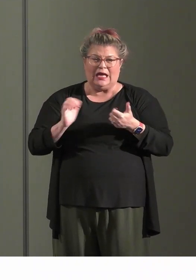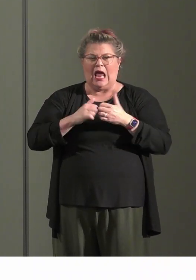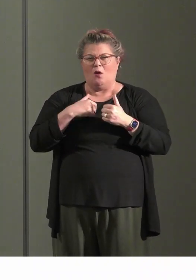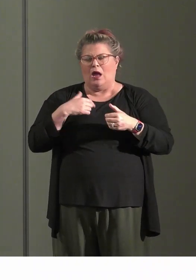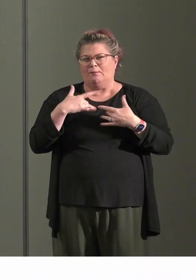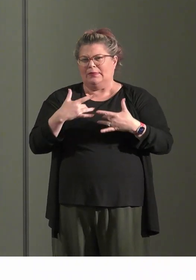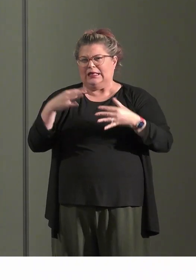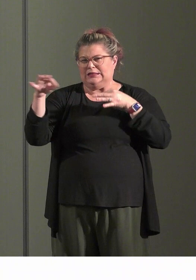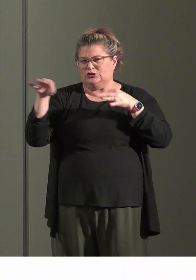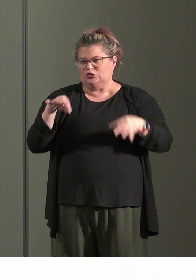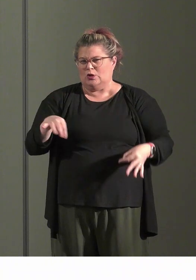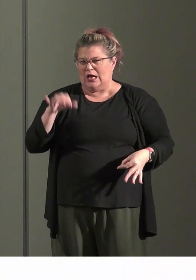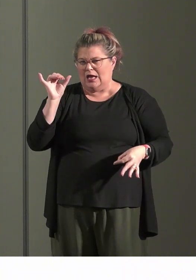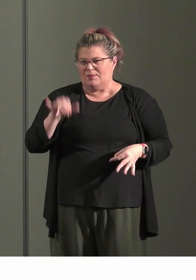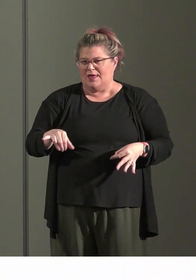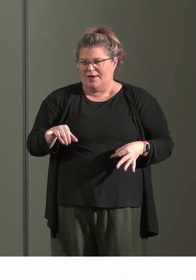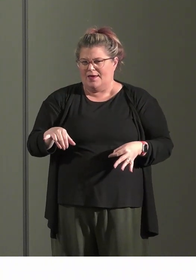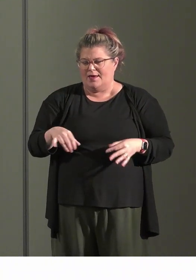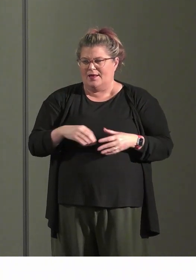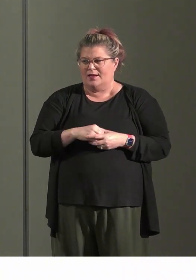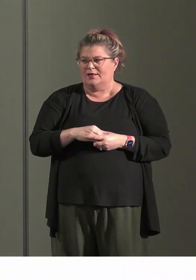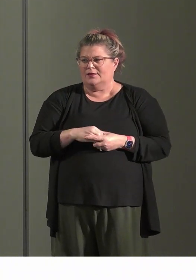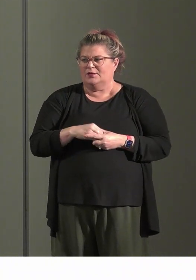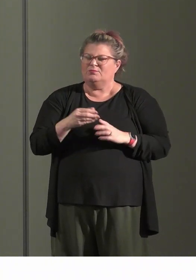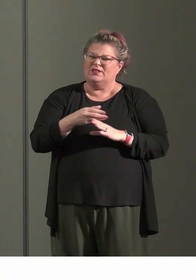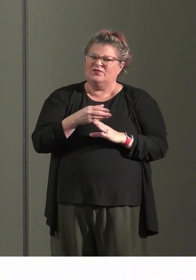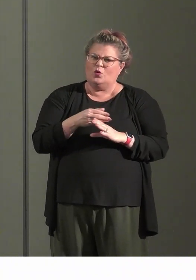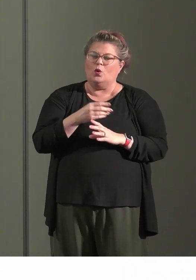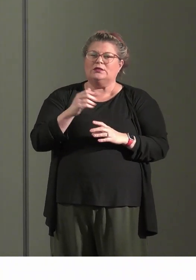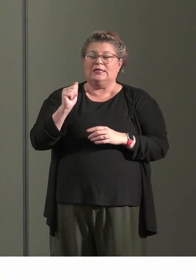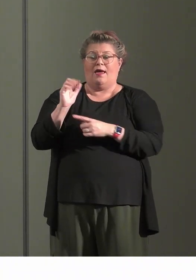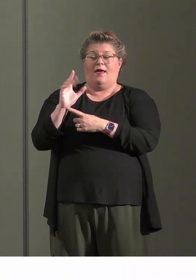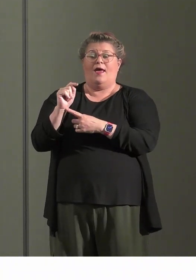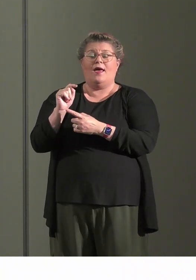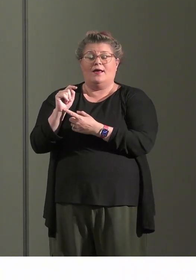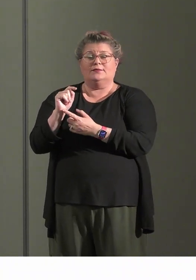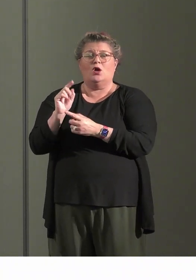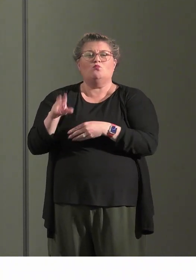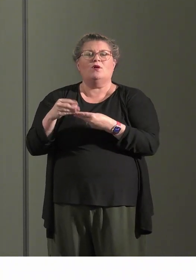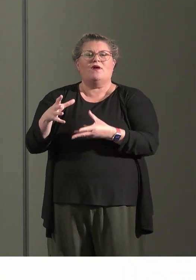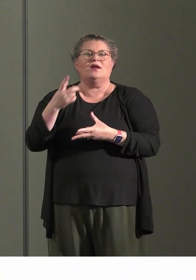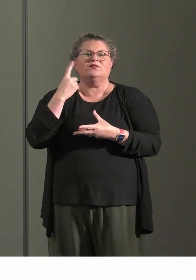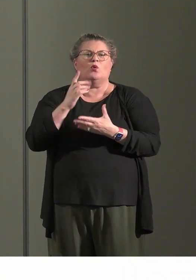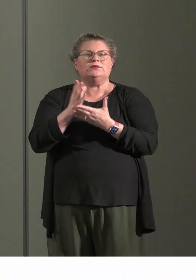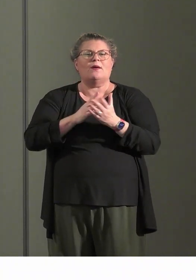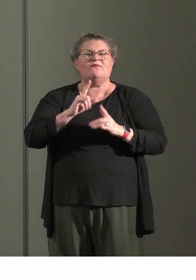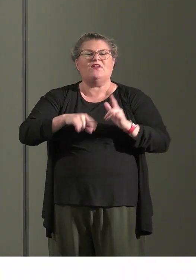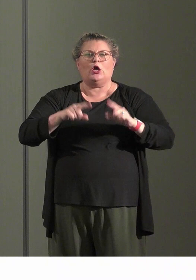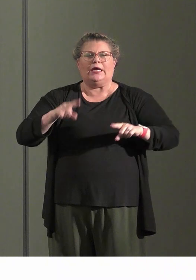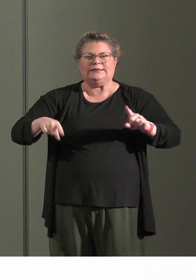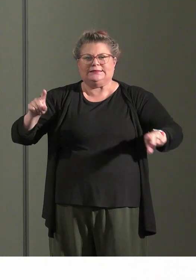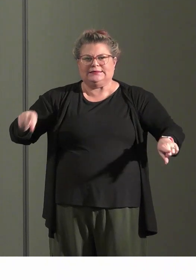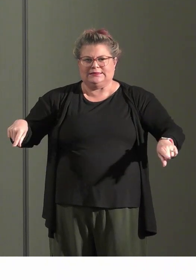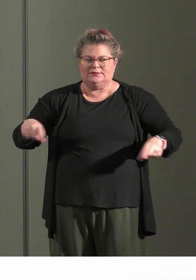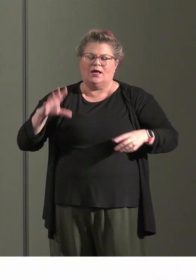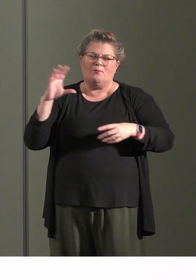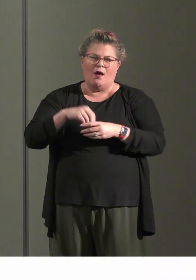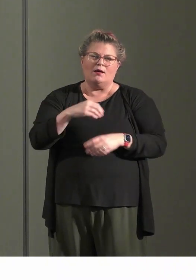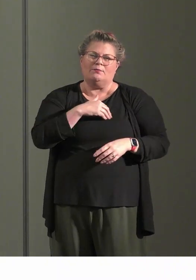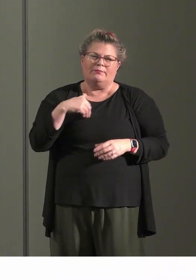EAA is the floor. The Act provides for some variance among members you could have members